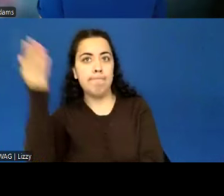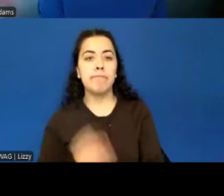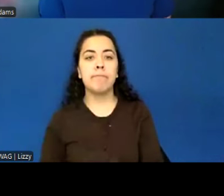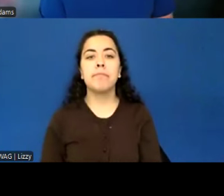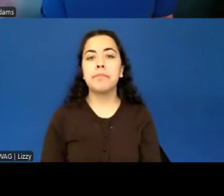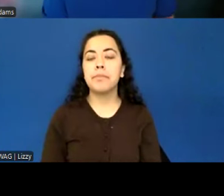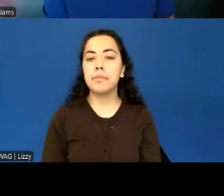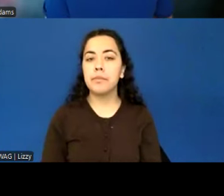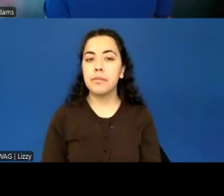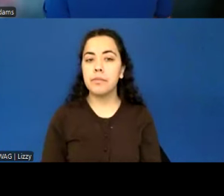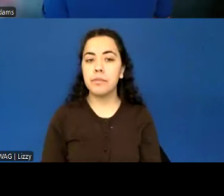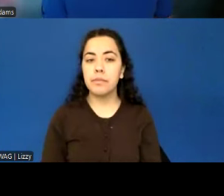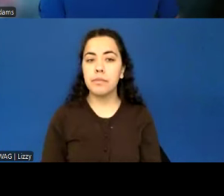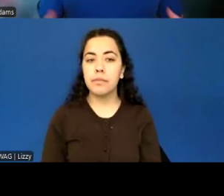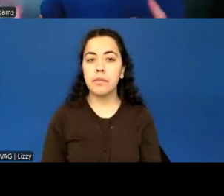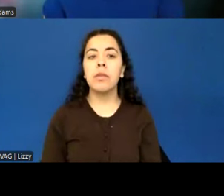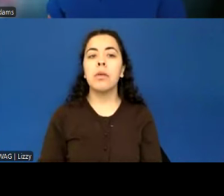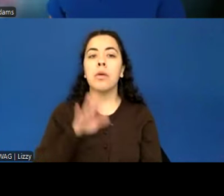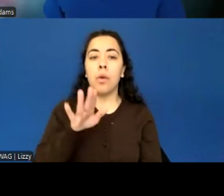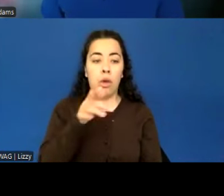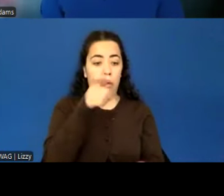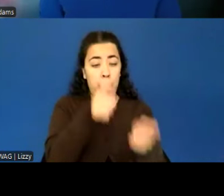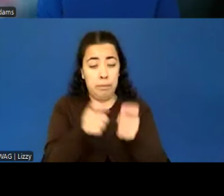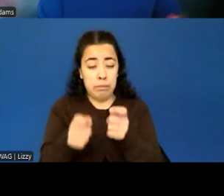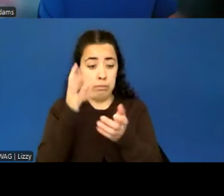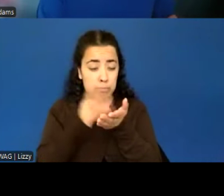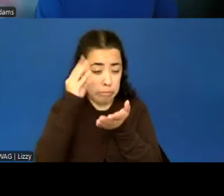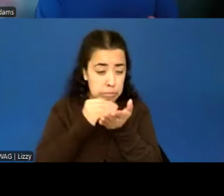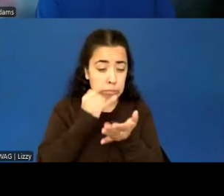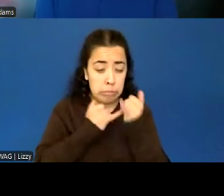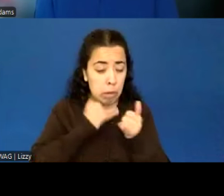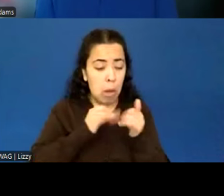remediation and the work that you are doing informs how to do it. It informs the skills that